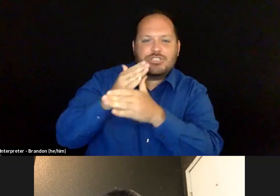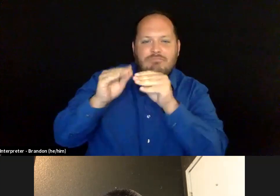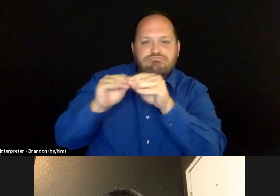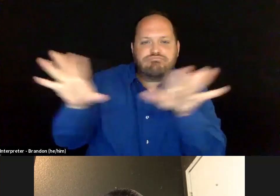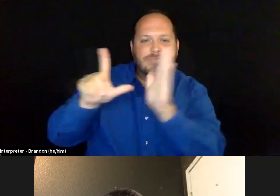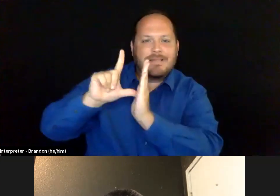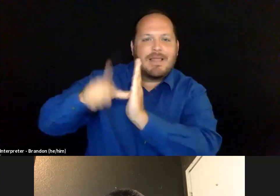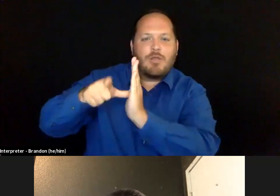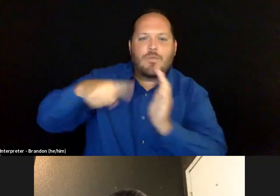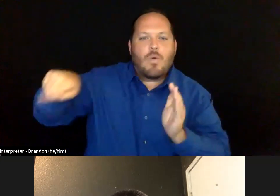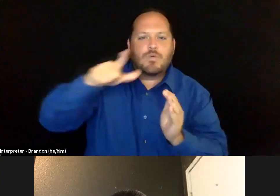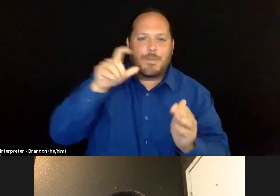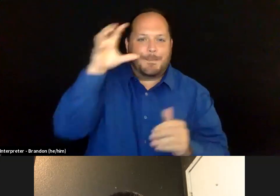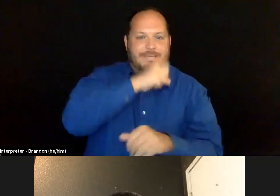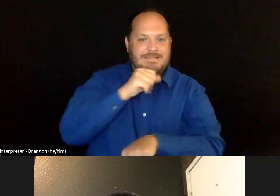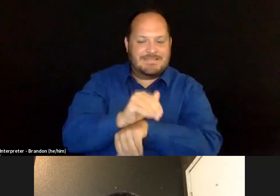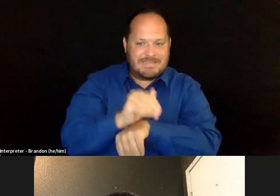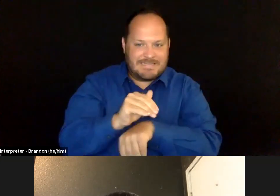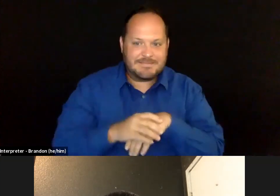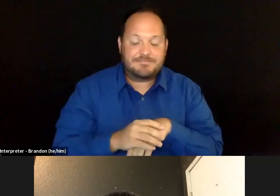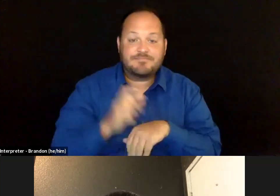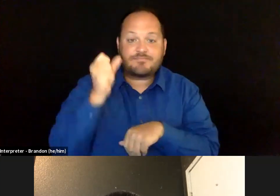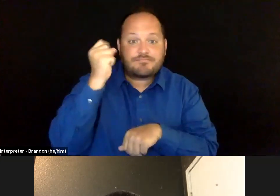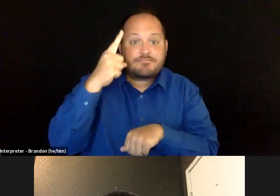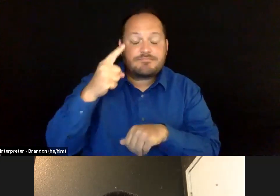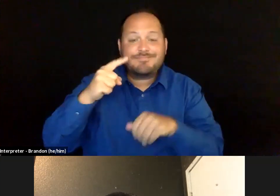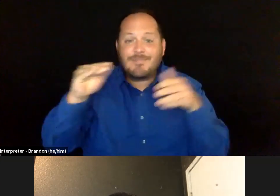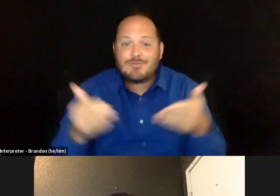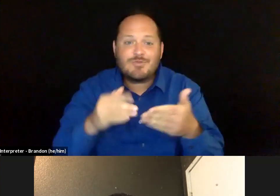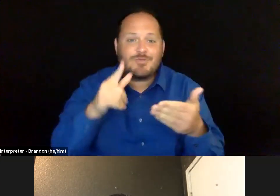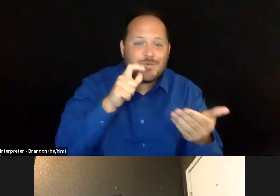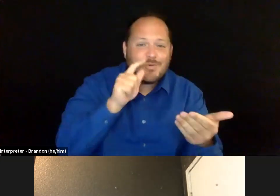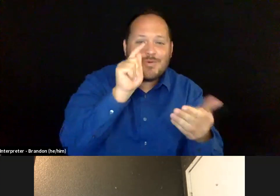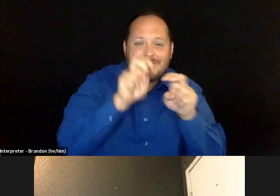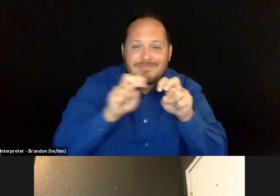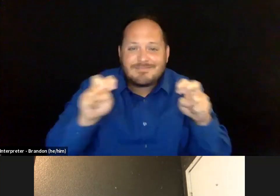Captioning is provided by Heather Rutler from LNS